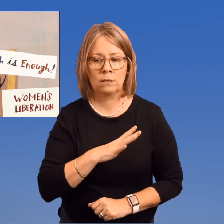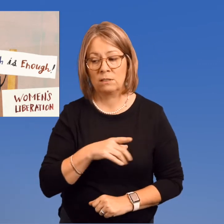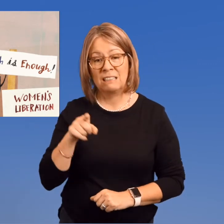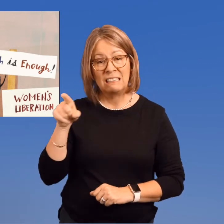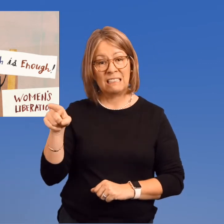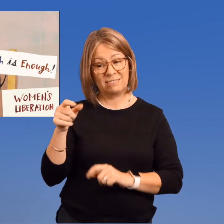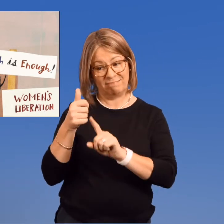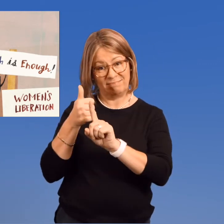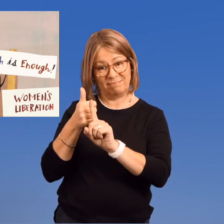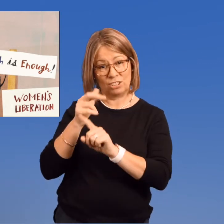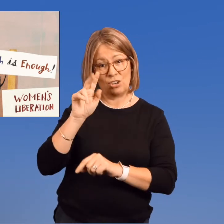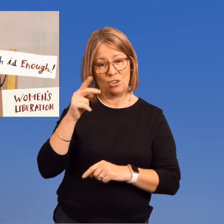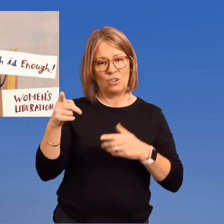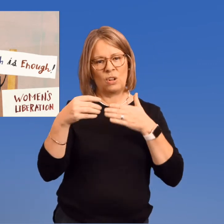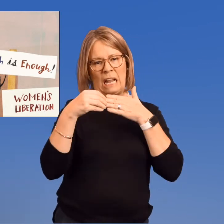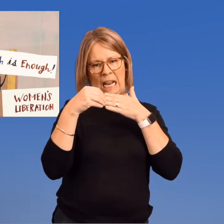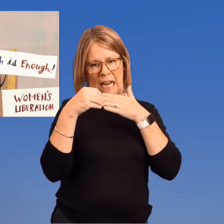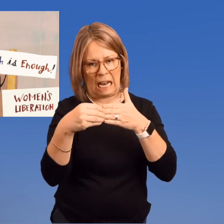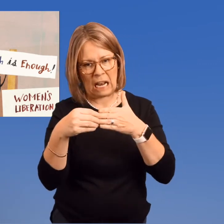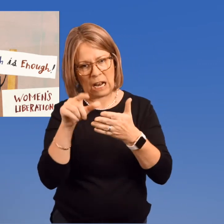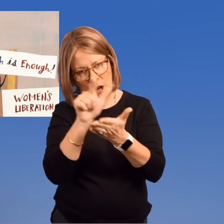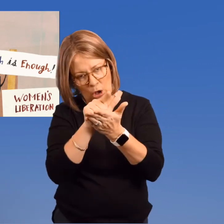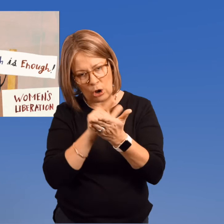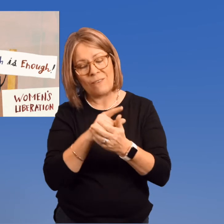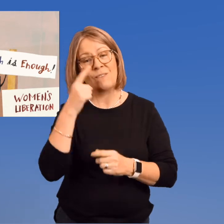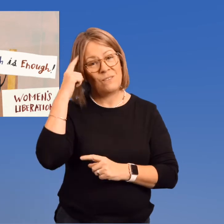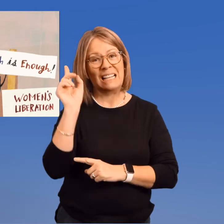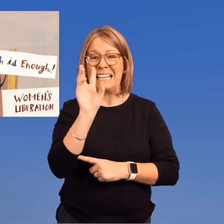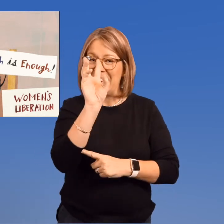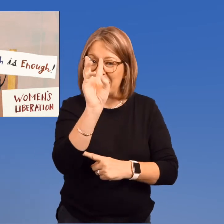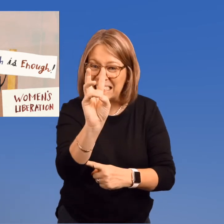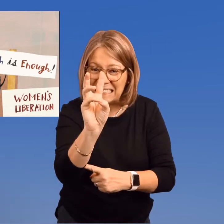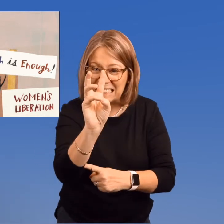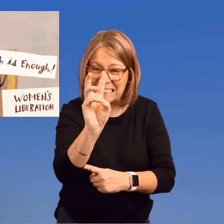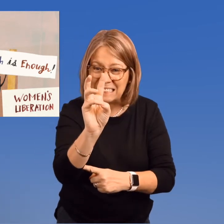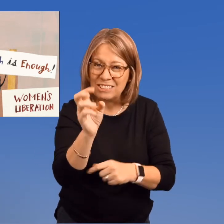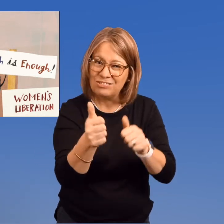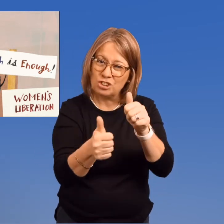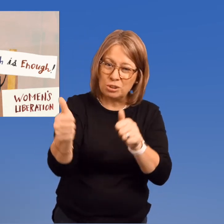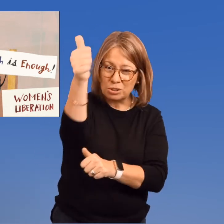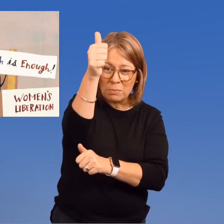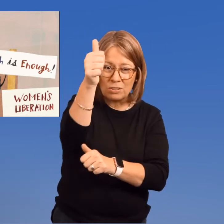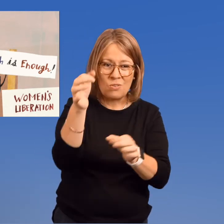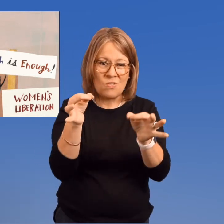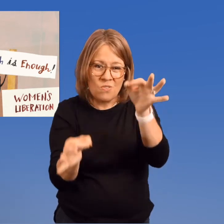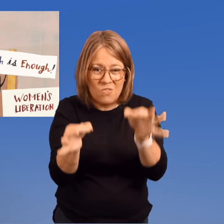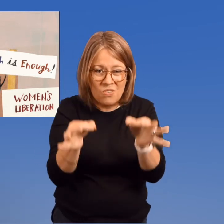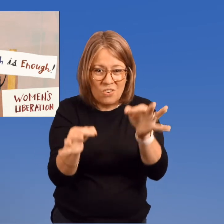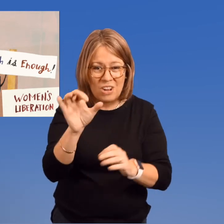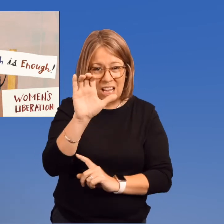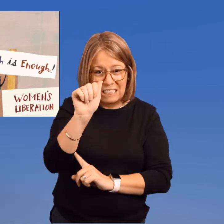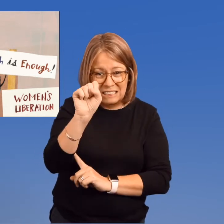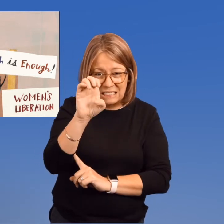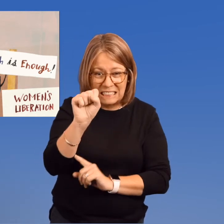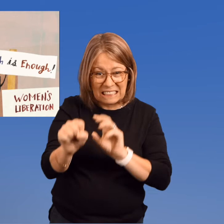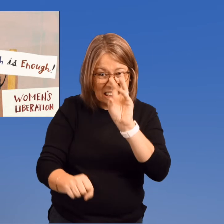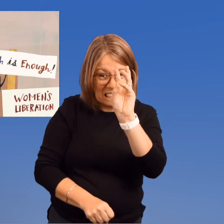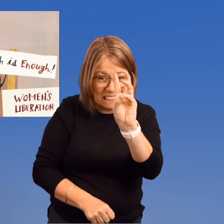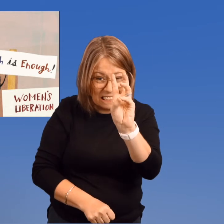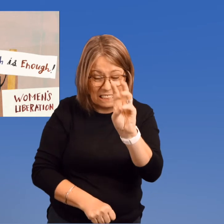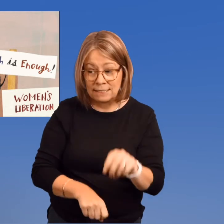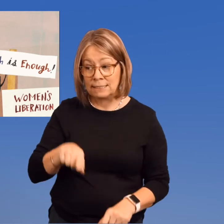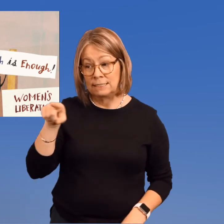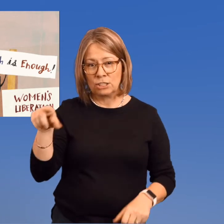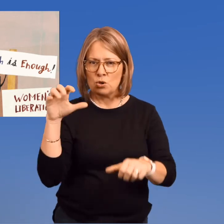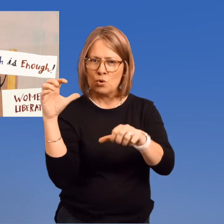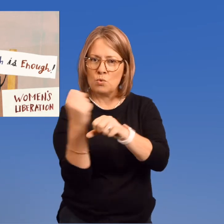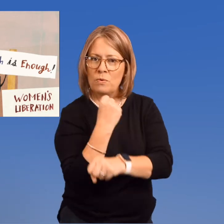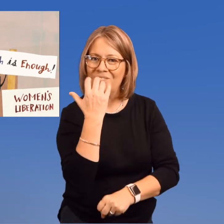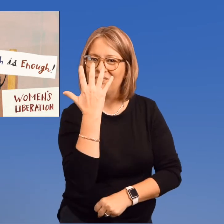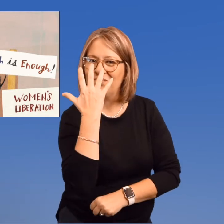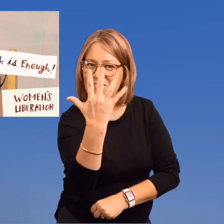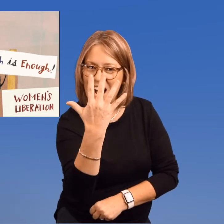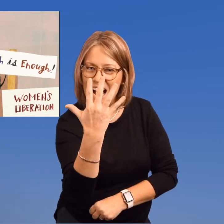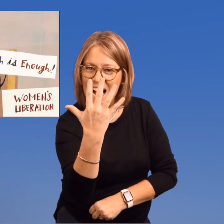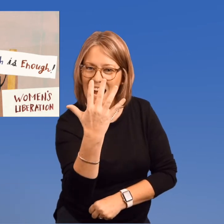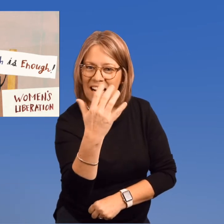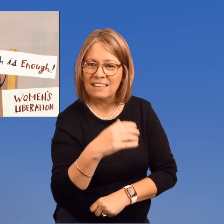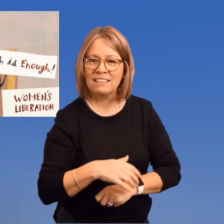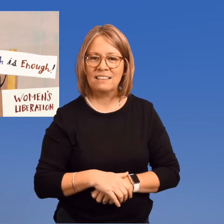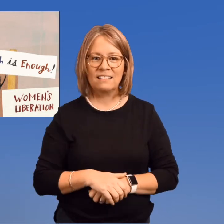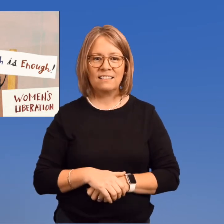She was the lead lawyer for six Supreme Court cases and she won five of them.